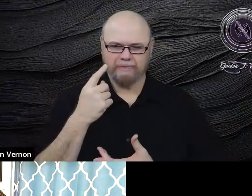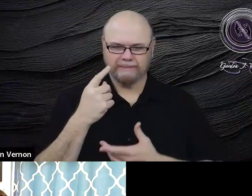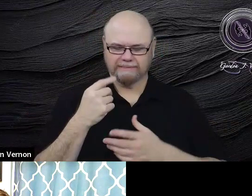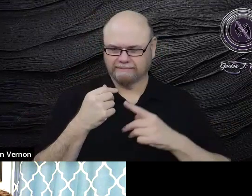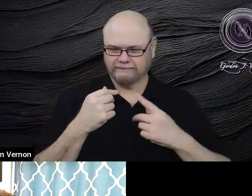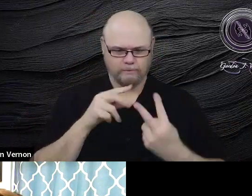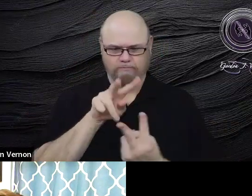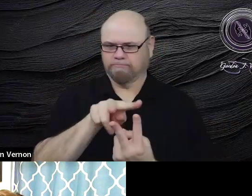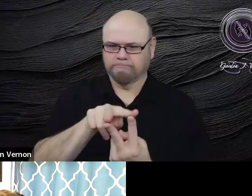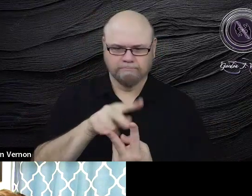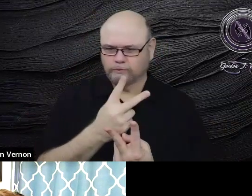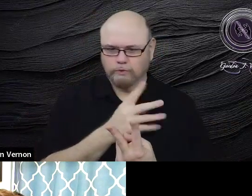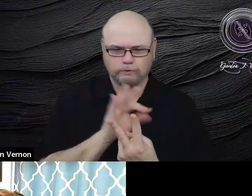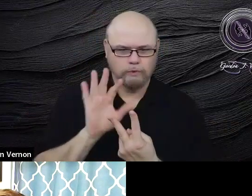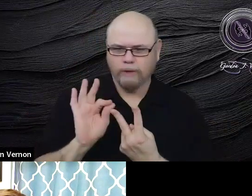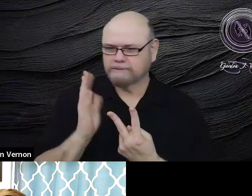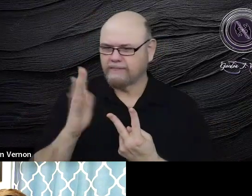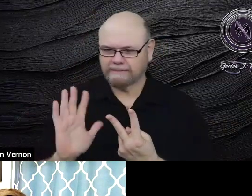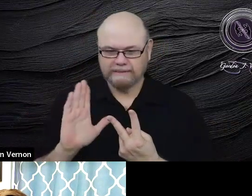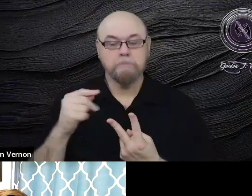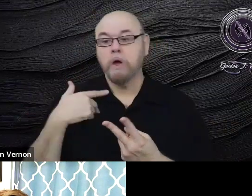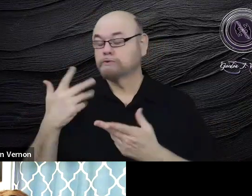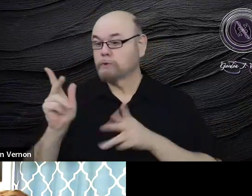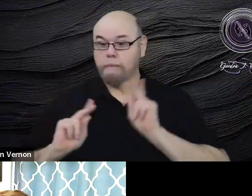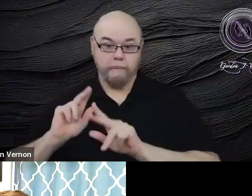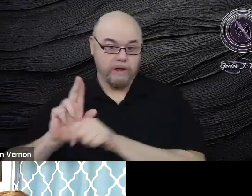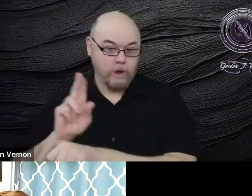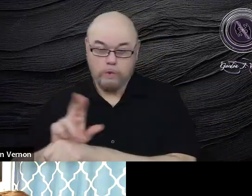participant who during such a spatial attention